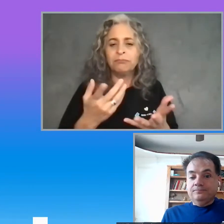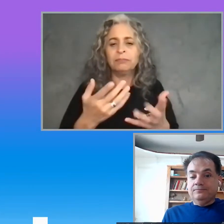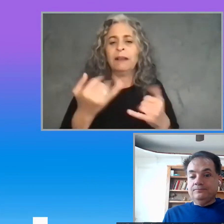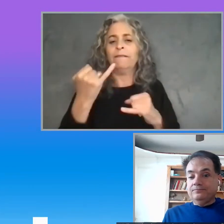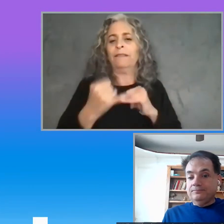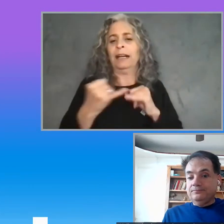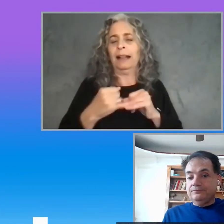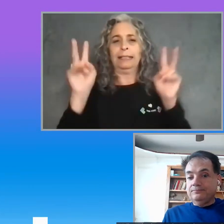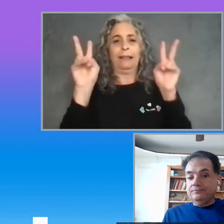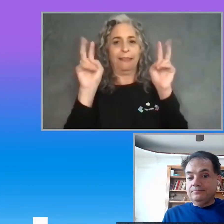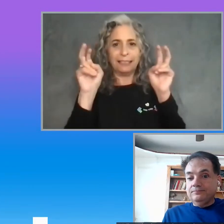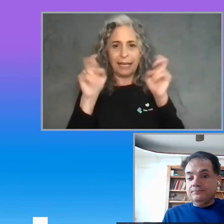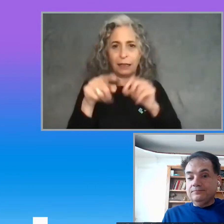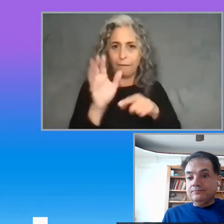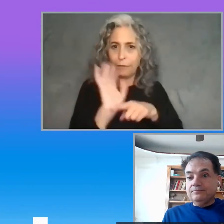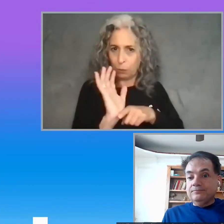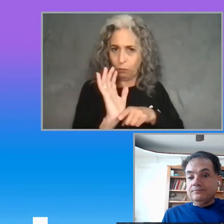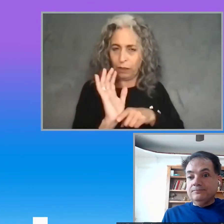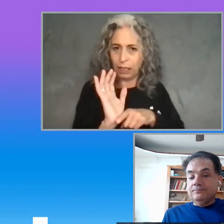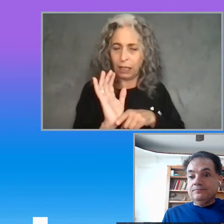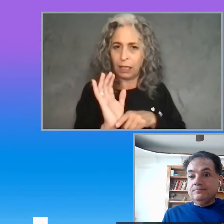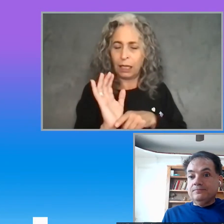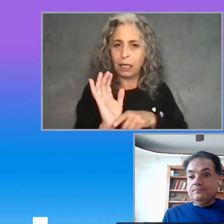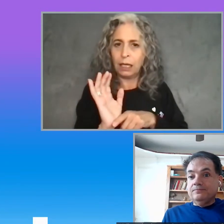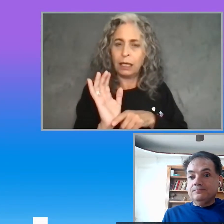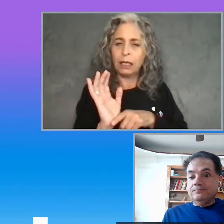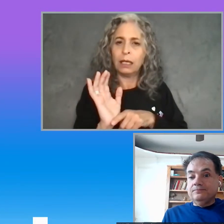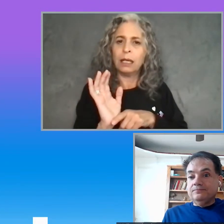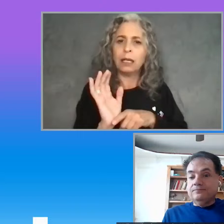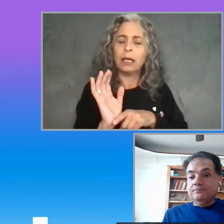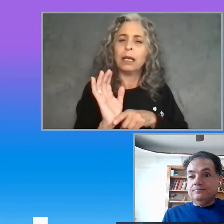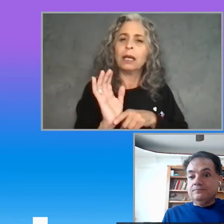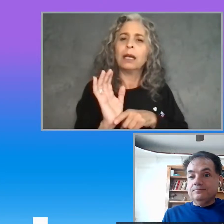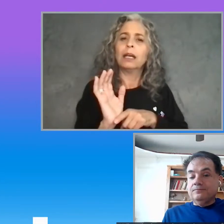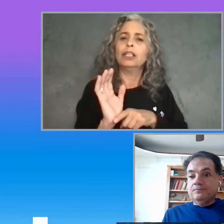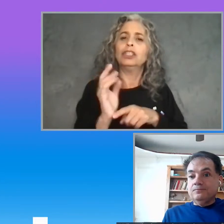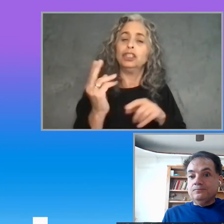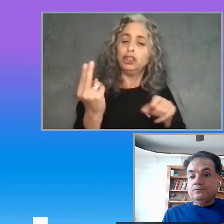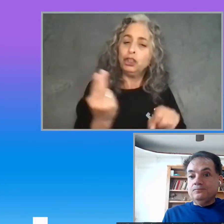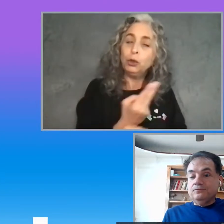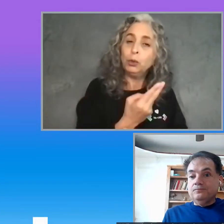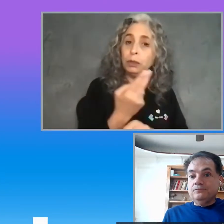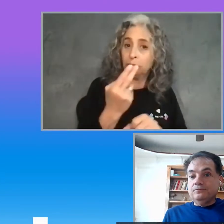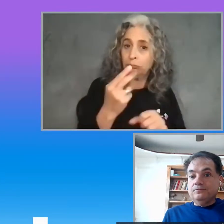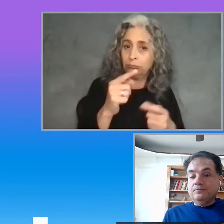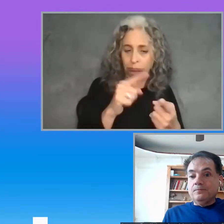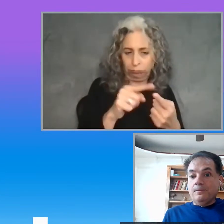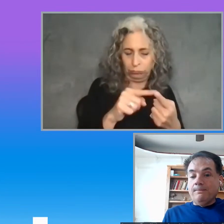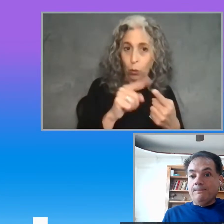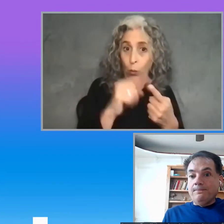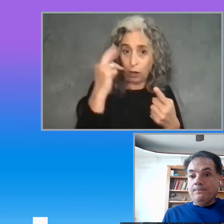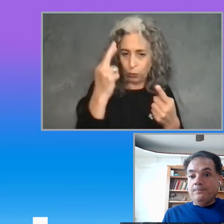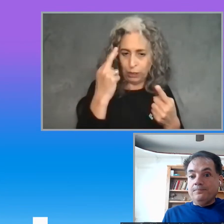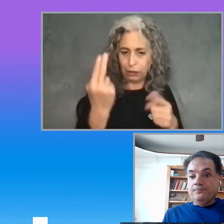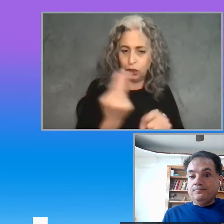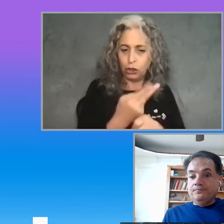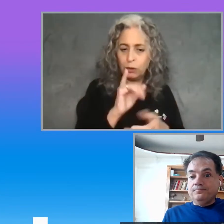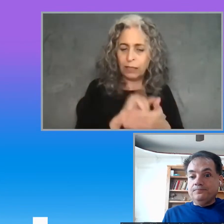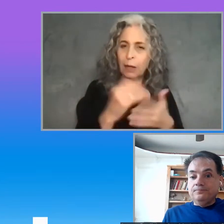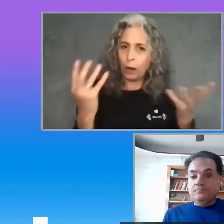finalizing the title. But there's a few reasons to use it.